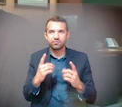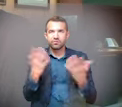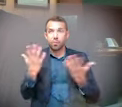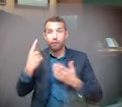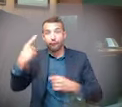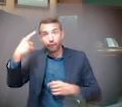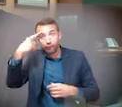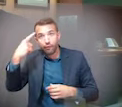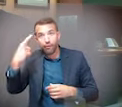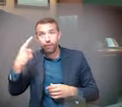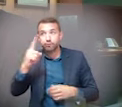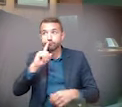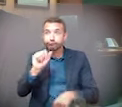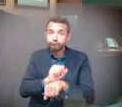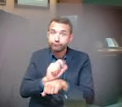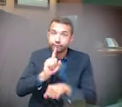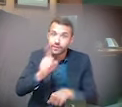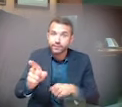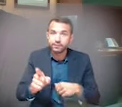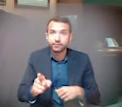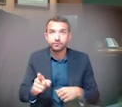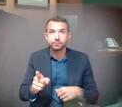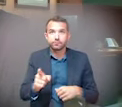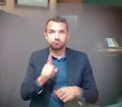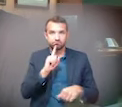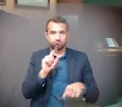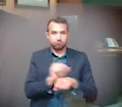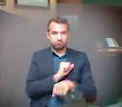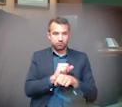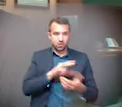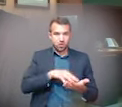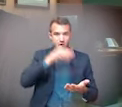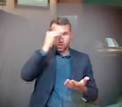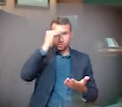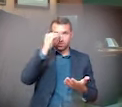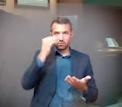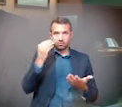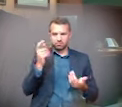I thought was true, I have had to unlearn and it has been required for me to do that.